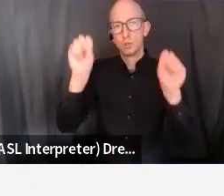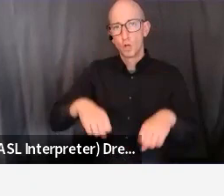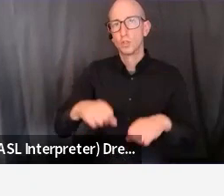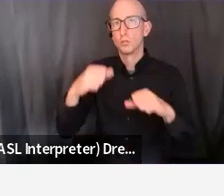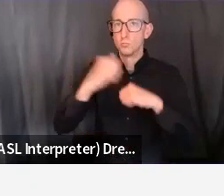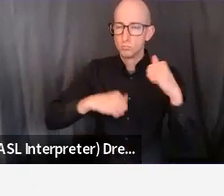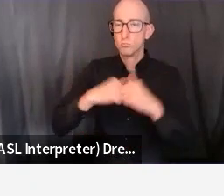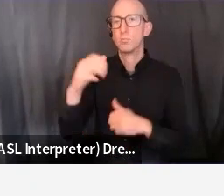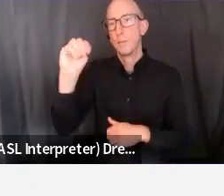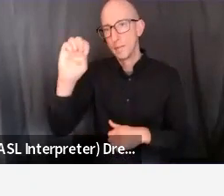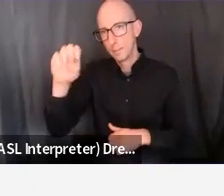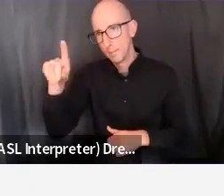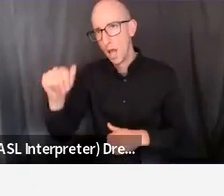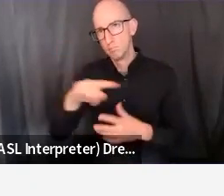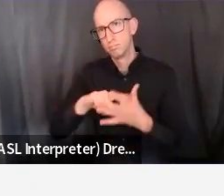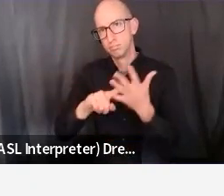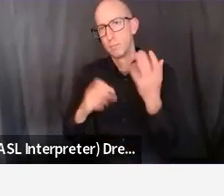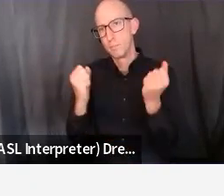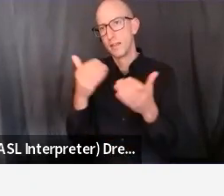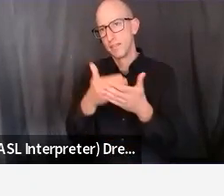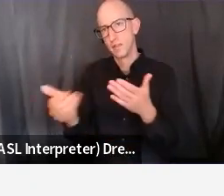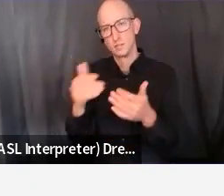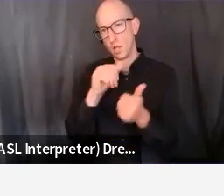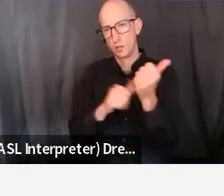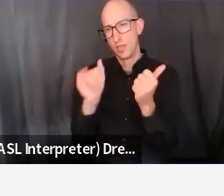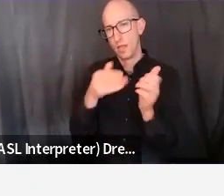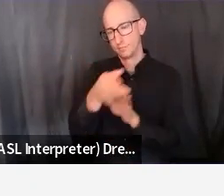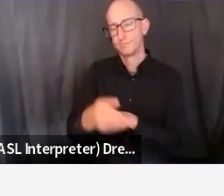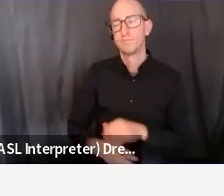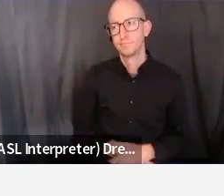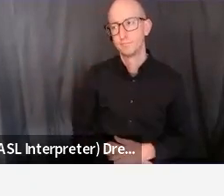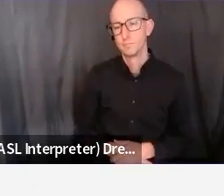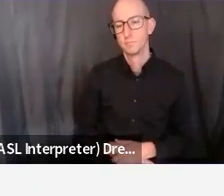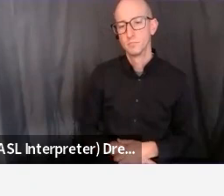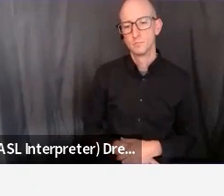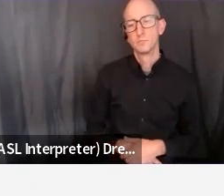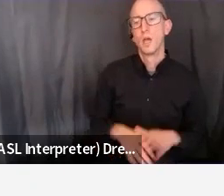Good afternoon, everyone. Thank you so much for being here. And, Sarah, thank you for the introductions and this